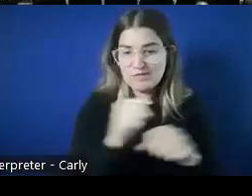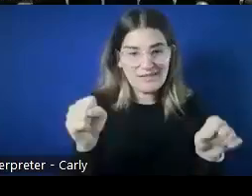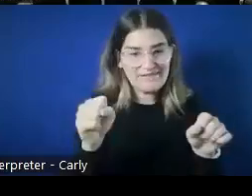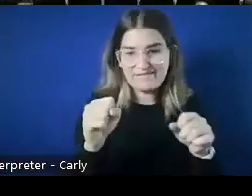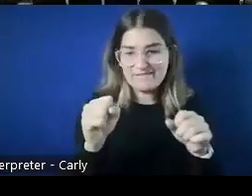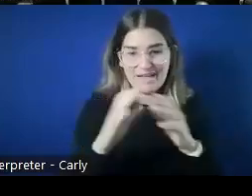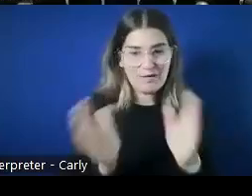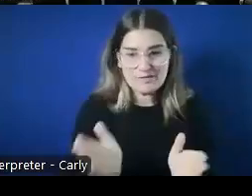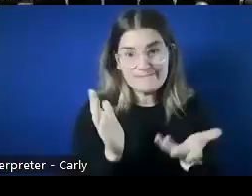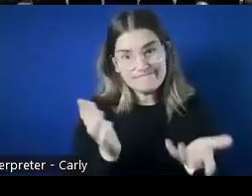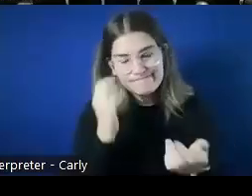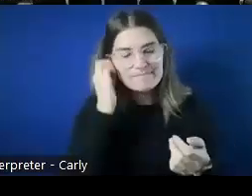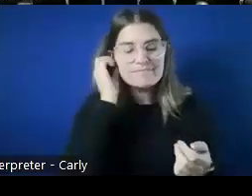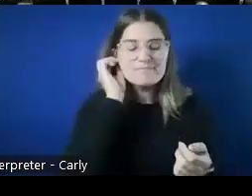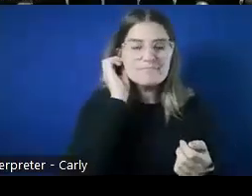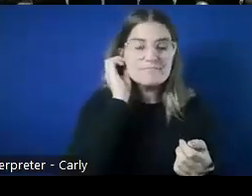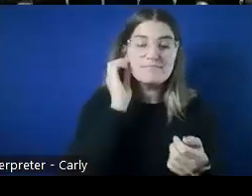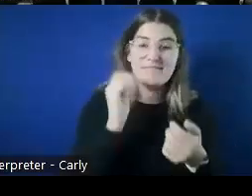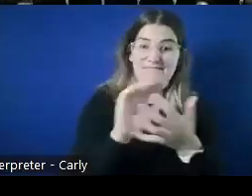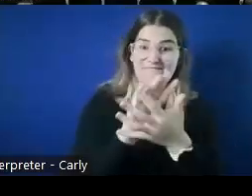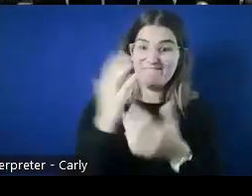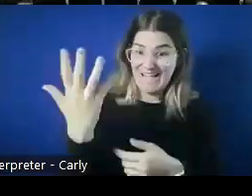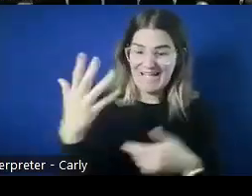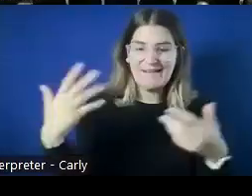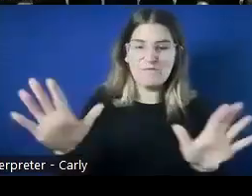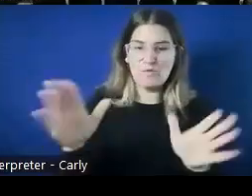them have just been seen and haven't actually been discharged yet so we've made an impact